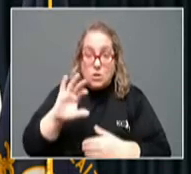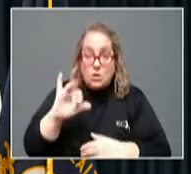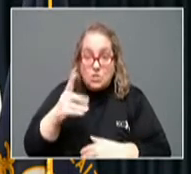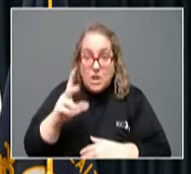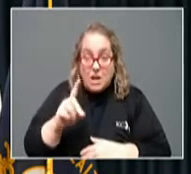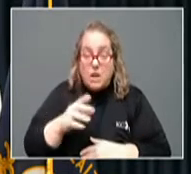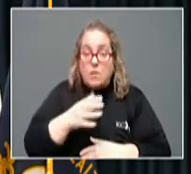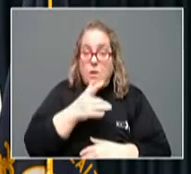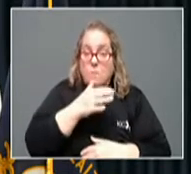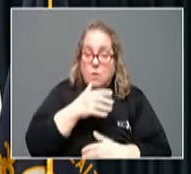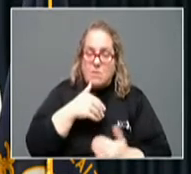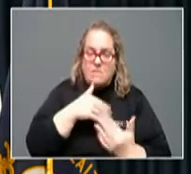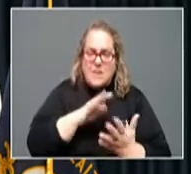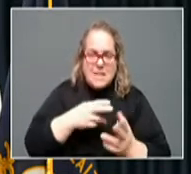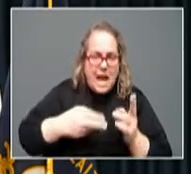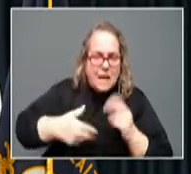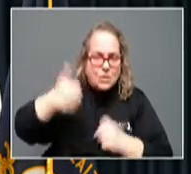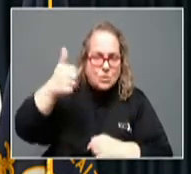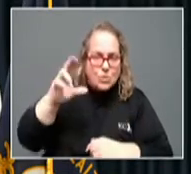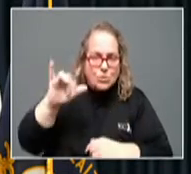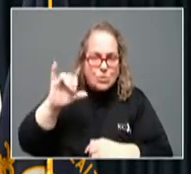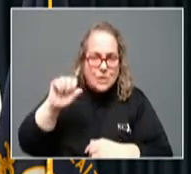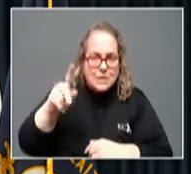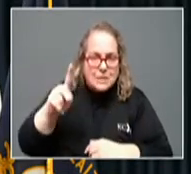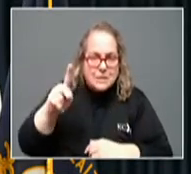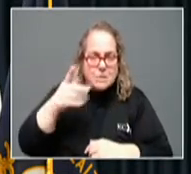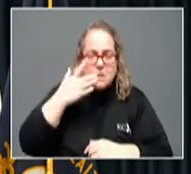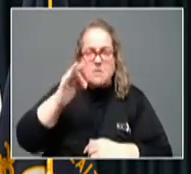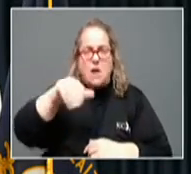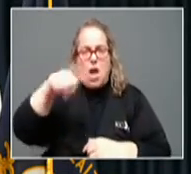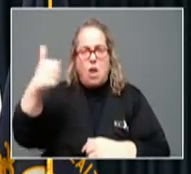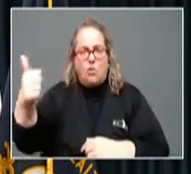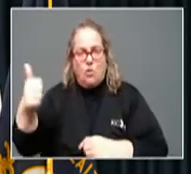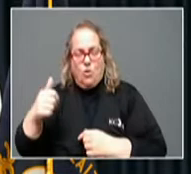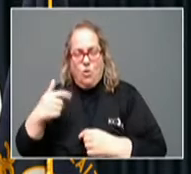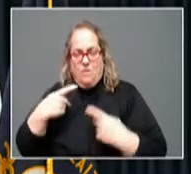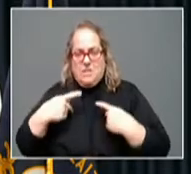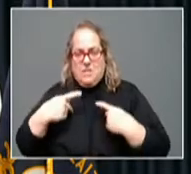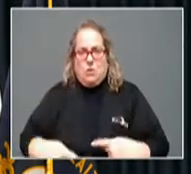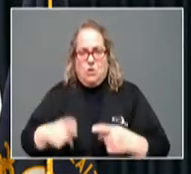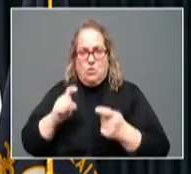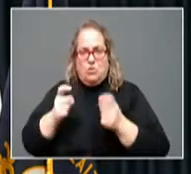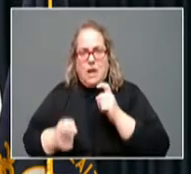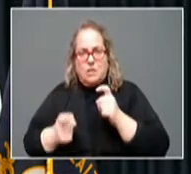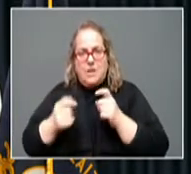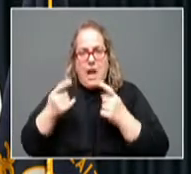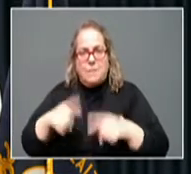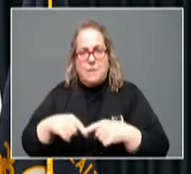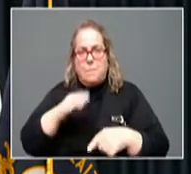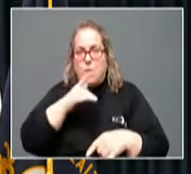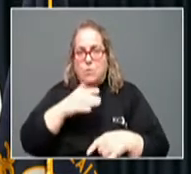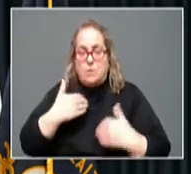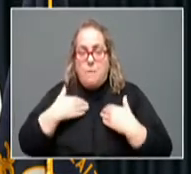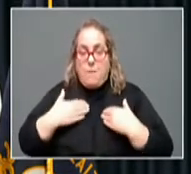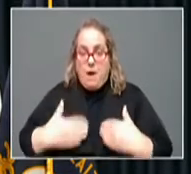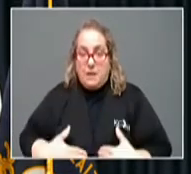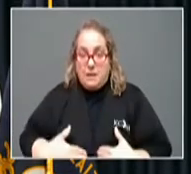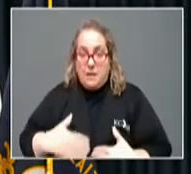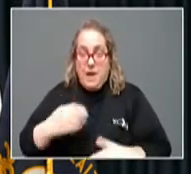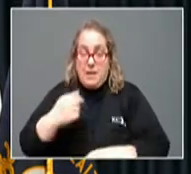higher risk because of the other physiologic changes that happen in the, in the mother's body in the vaccinations can help to avert